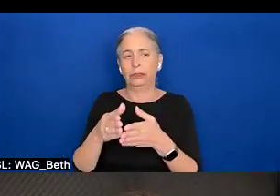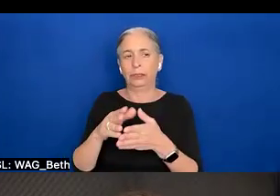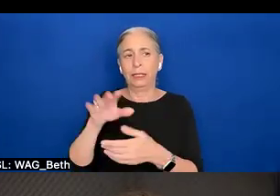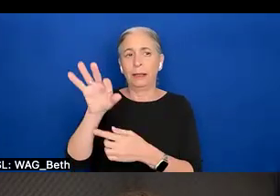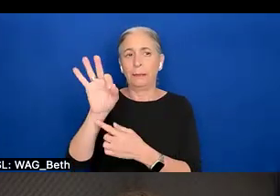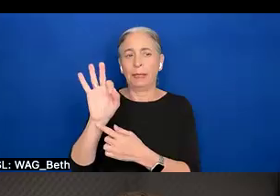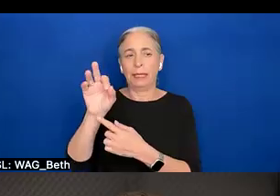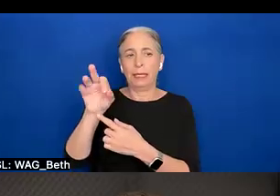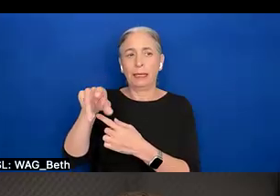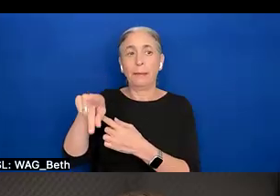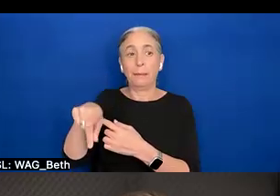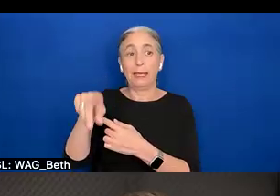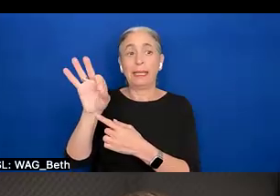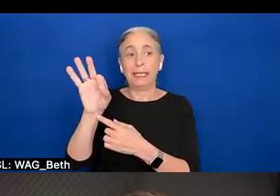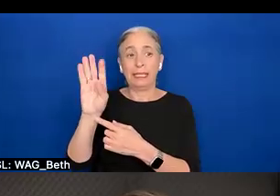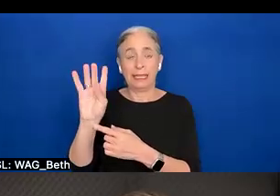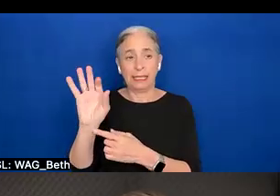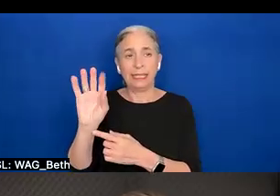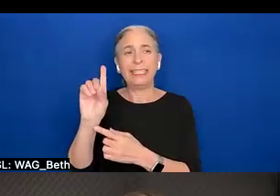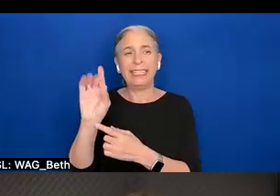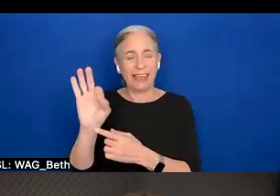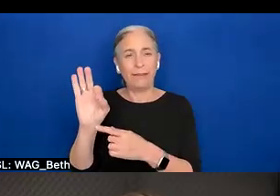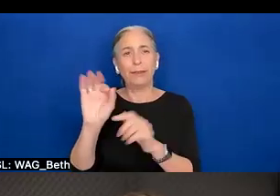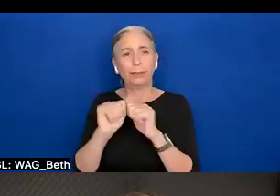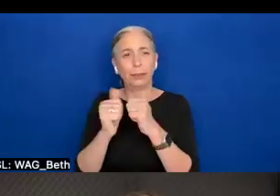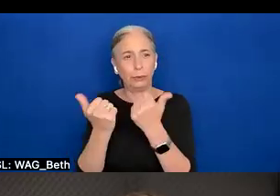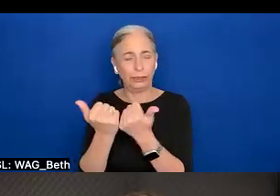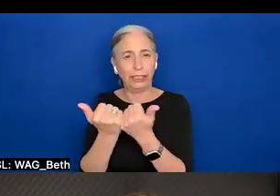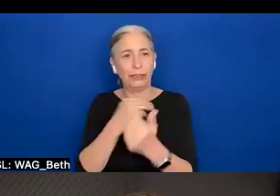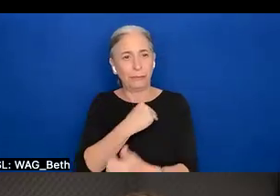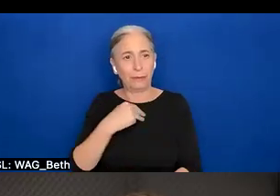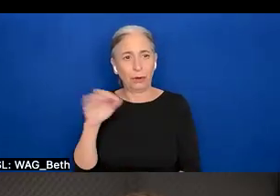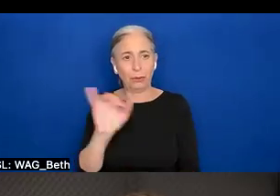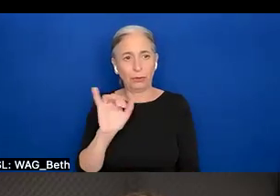the PDF Association, a PDF expert, especially for